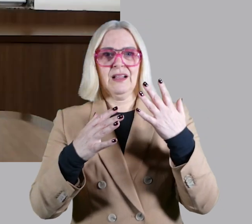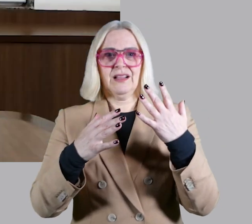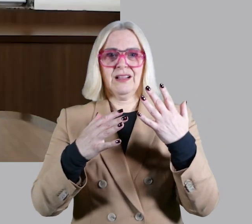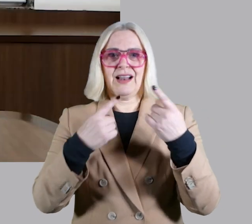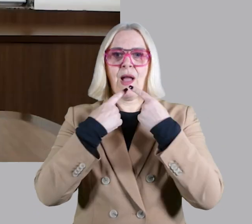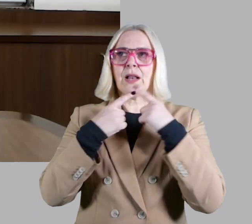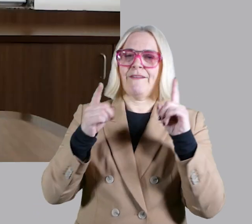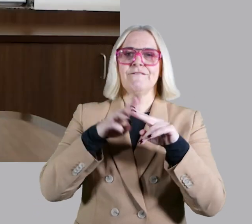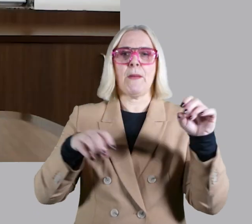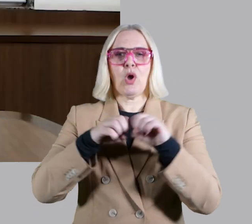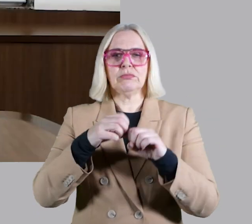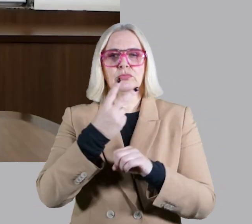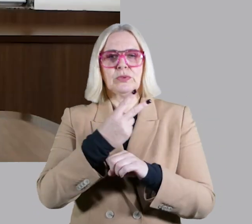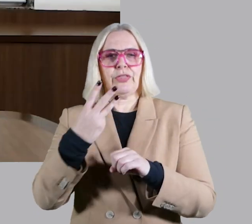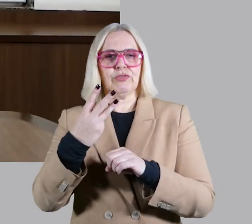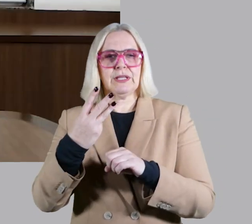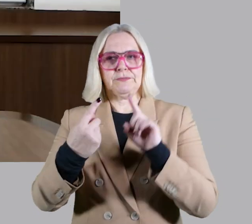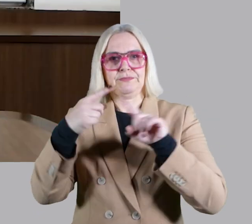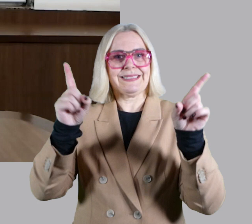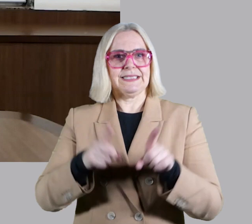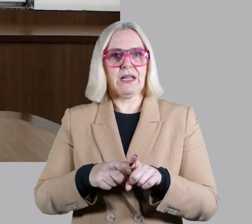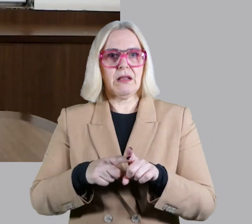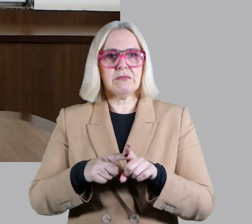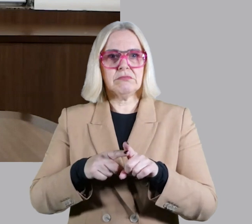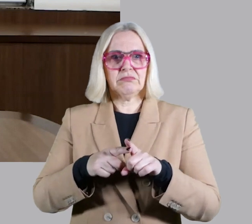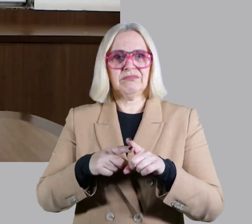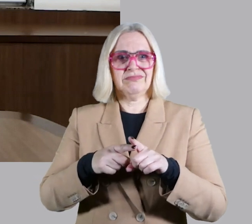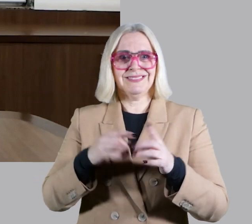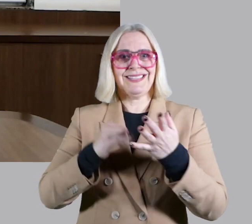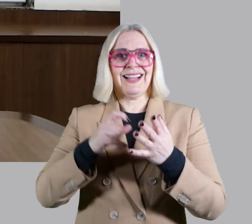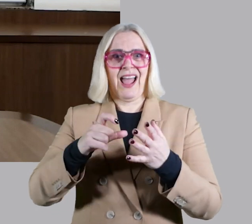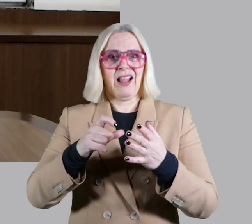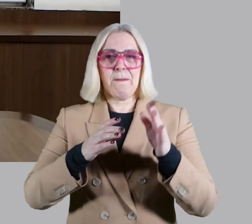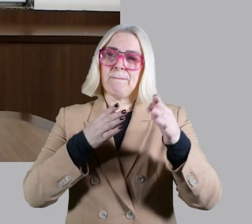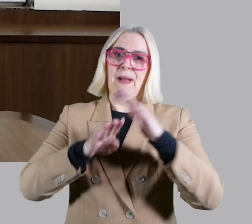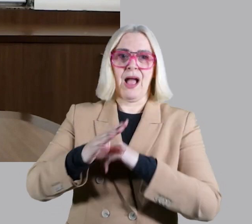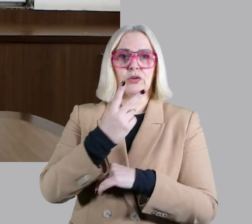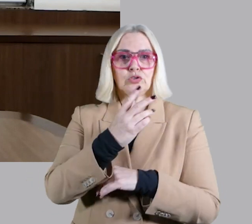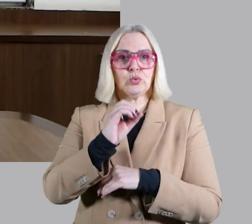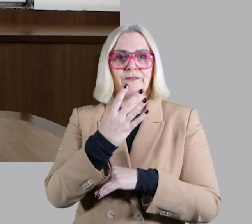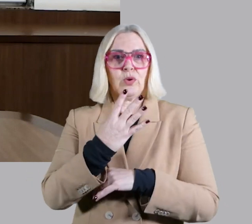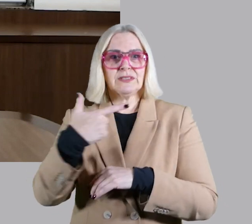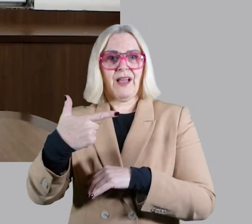There was an announcement it in February 23 in India: